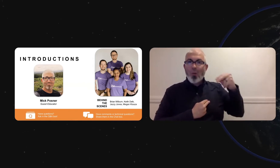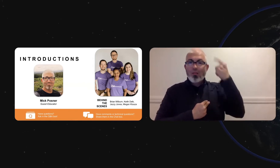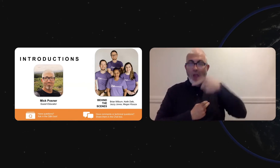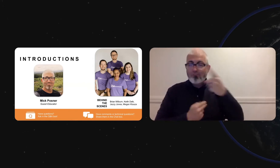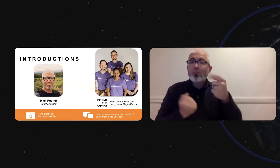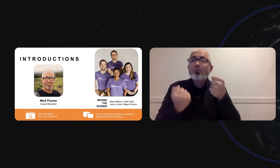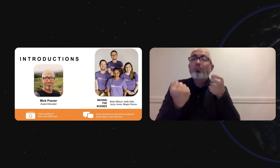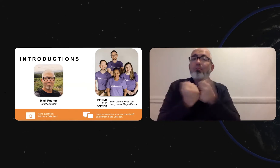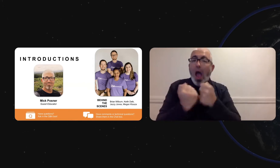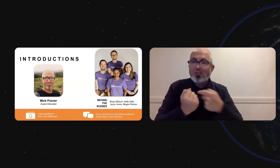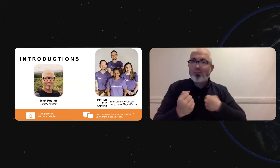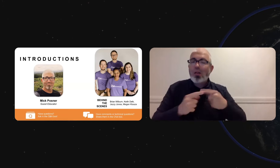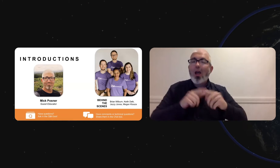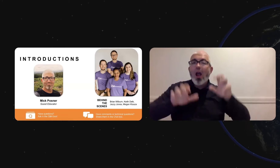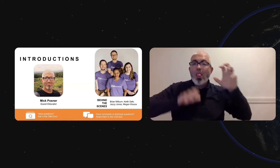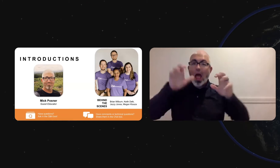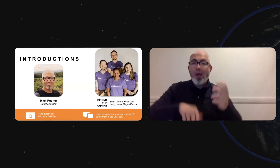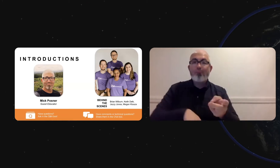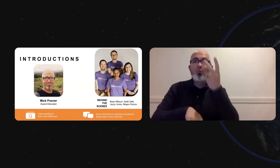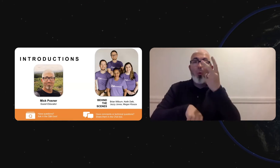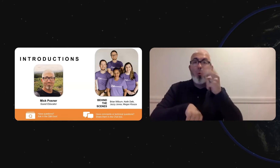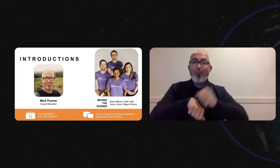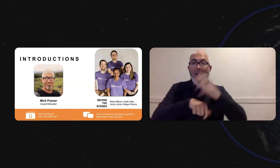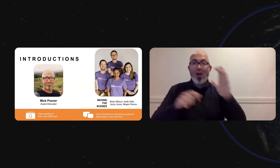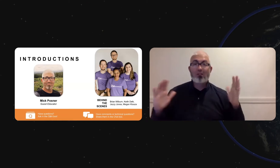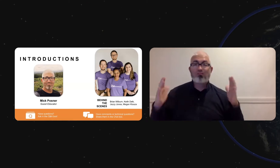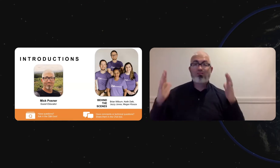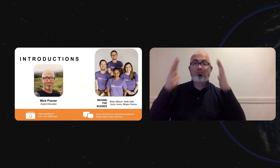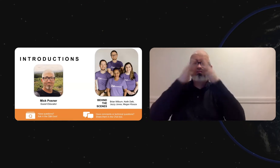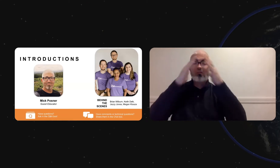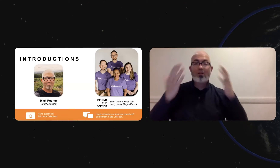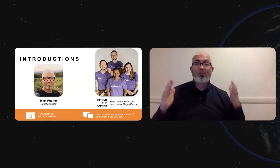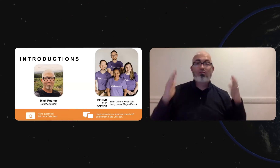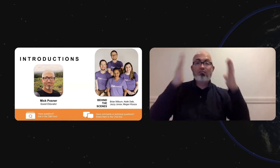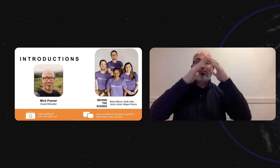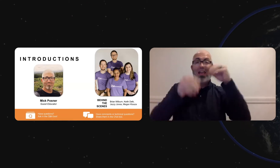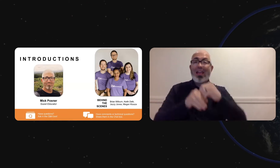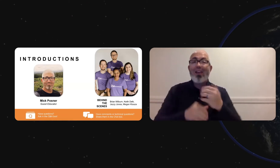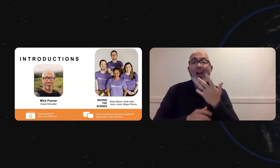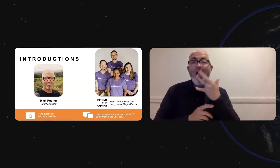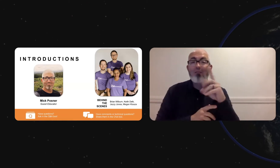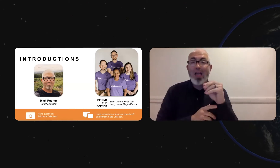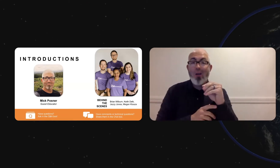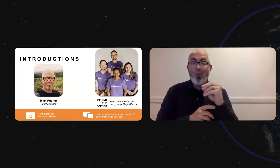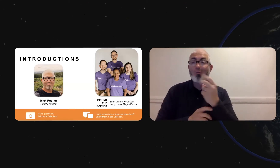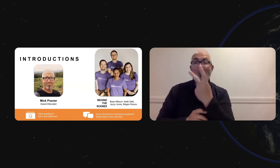They sponsored me to climb 2 peaks In Colorado.